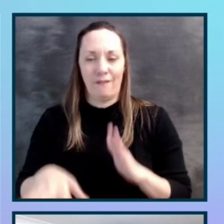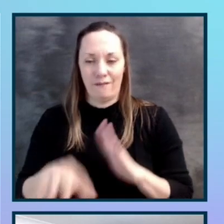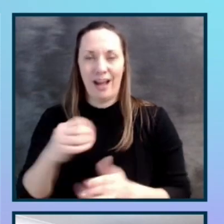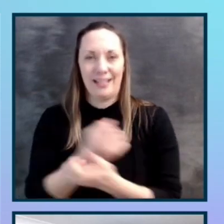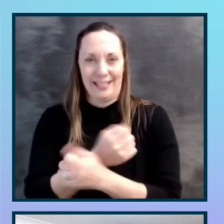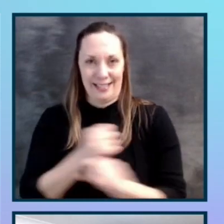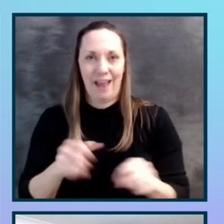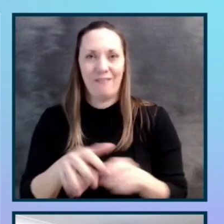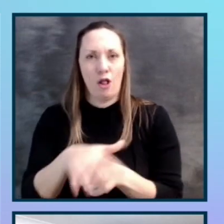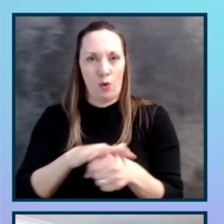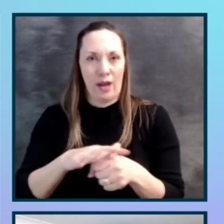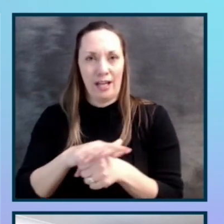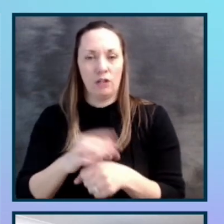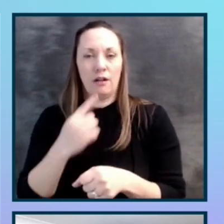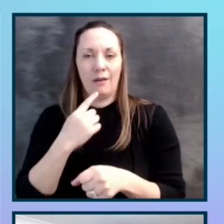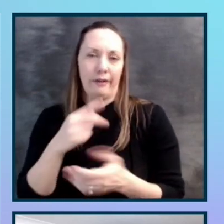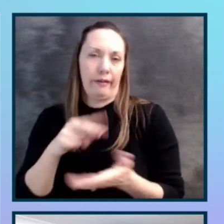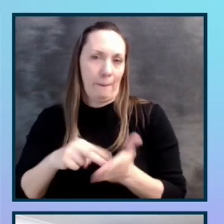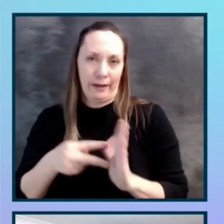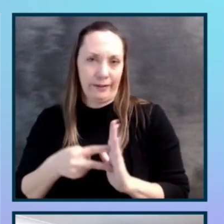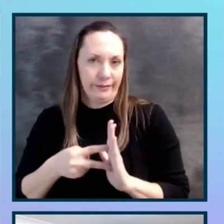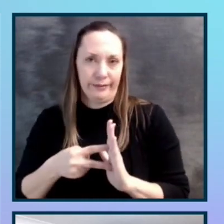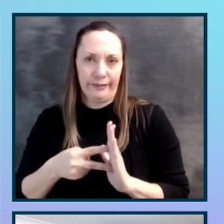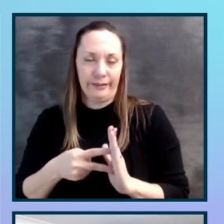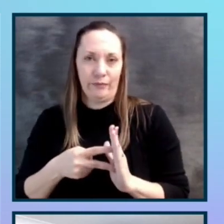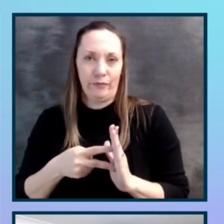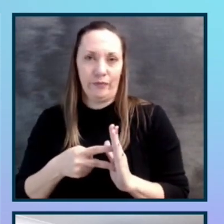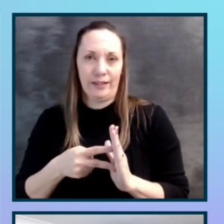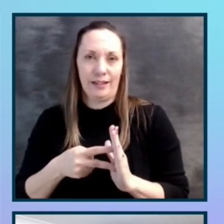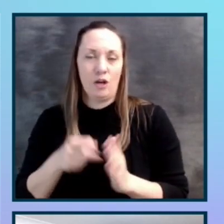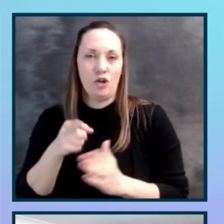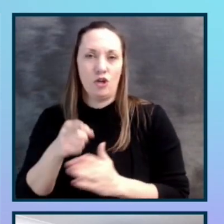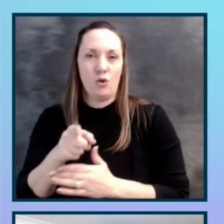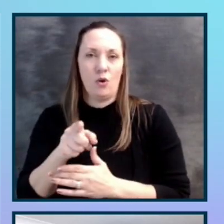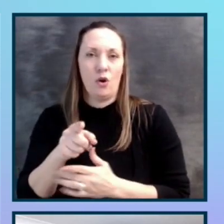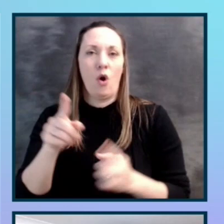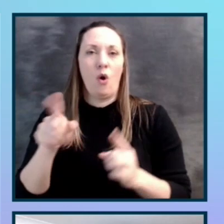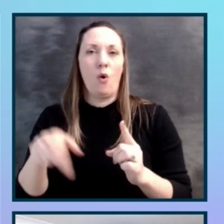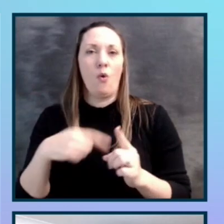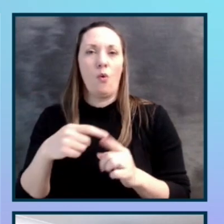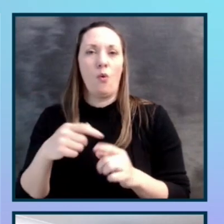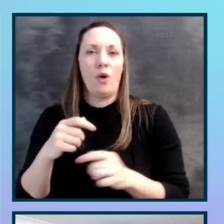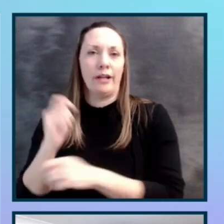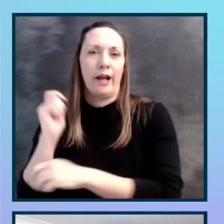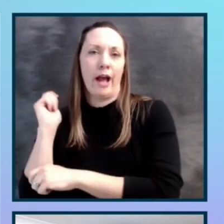I would say that means that you have to, you know, when you really line in, you don't want it to like